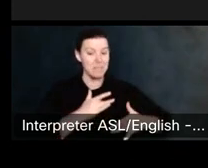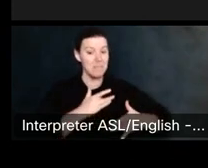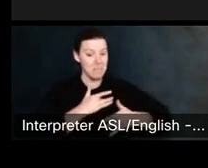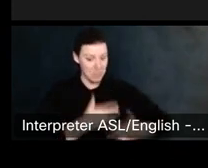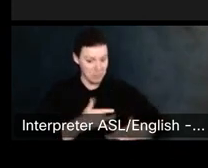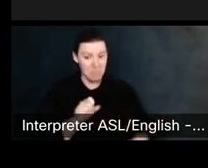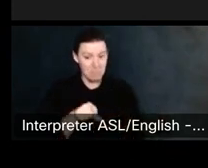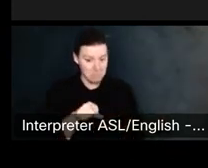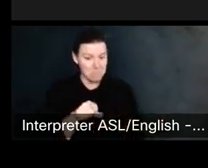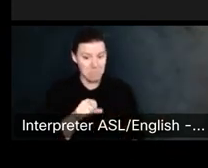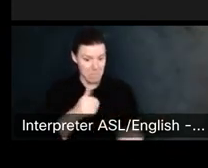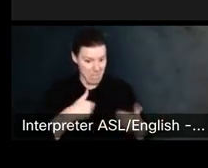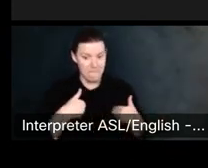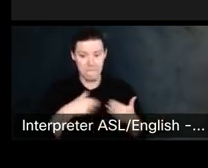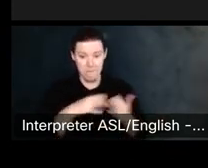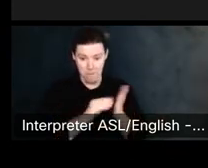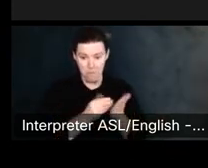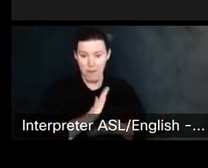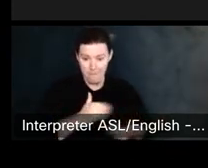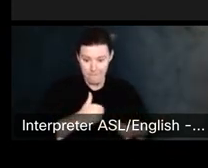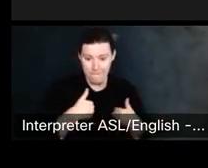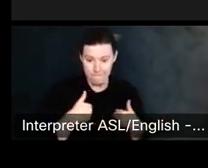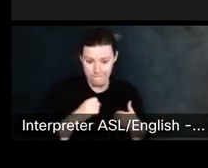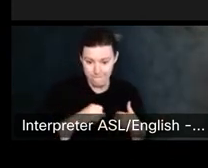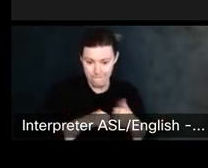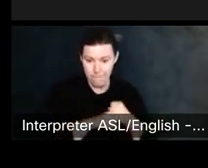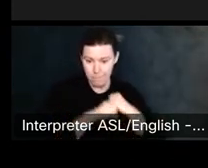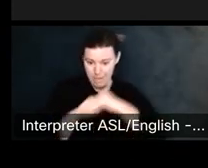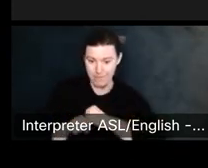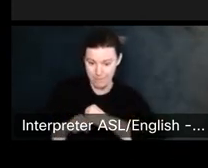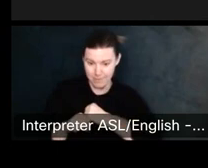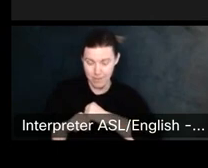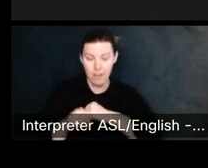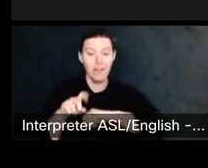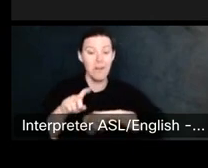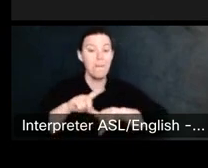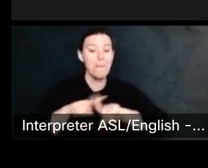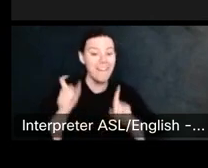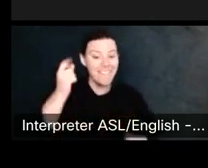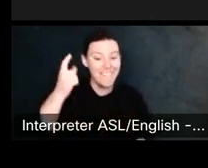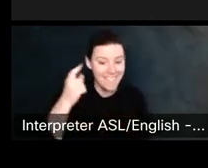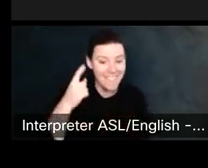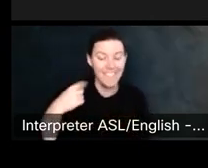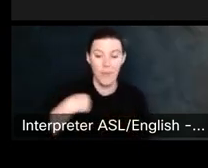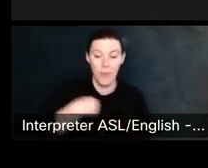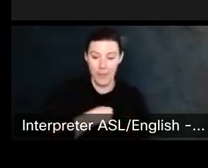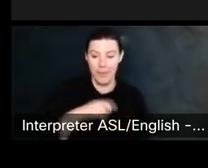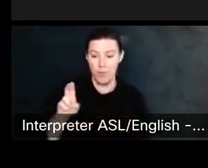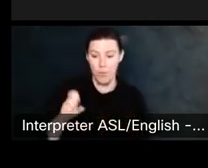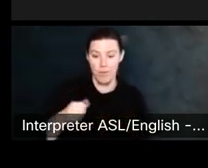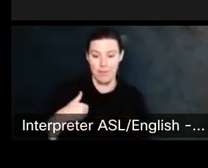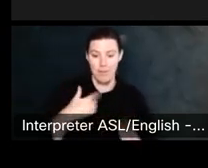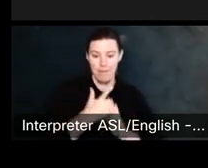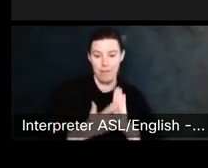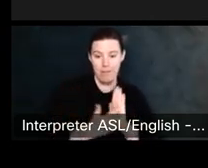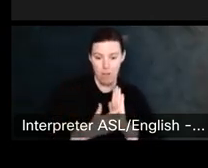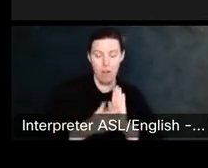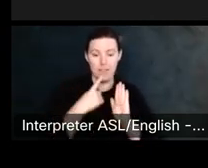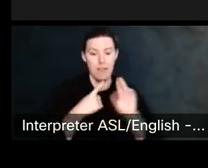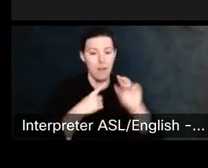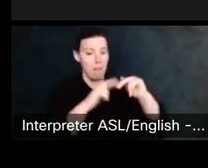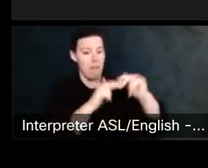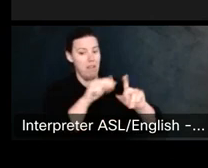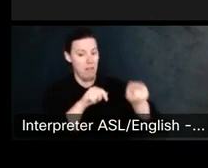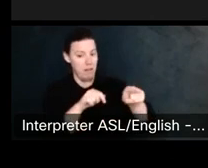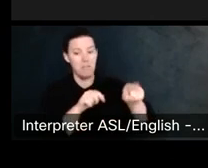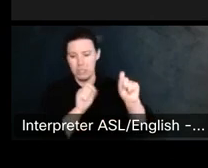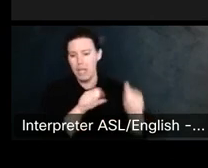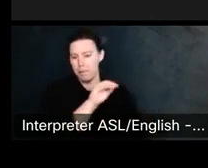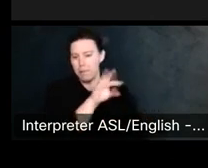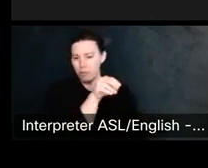And, um, but there is an exception in our law that allows people to take pictures of buildings. Um.